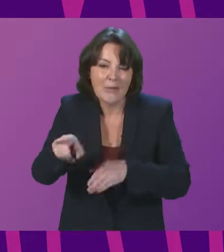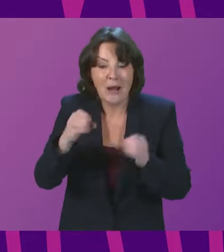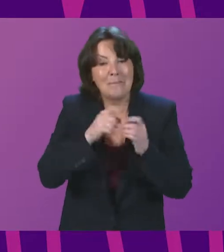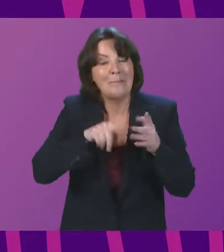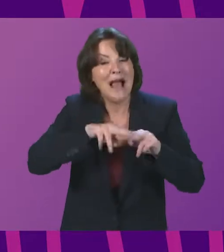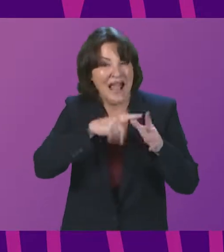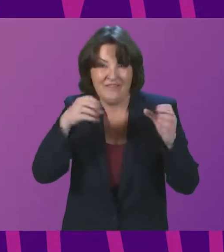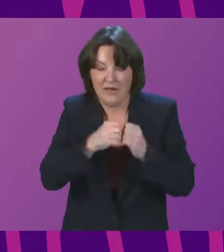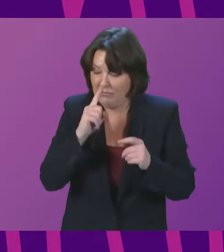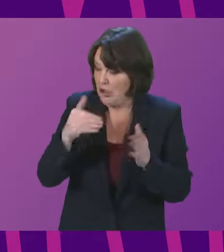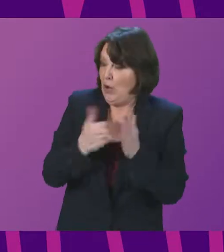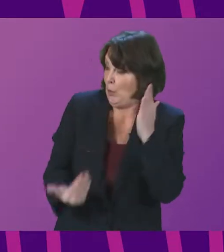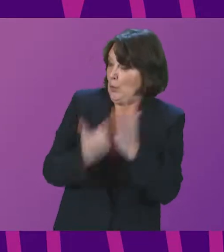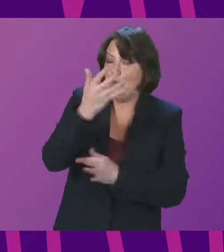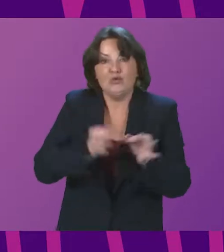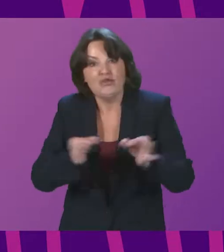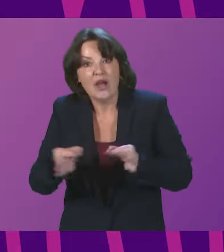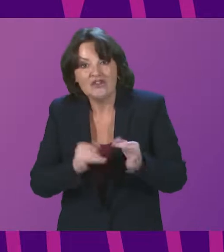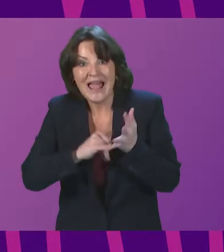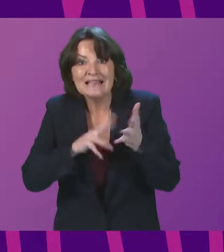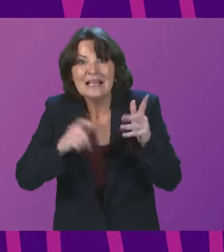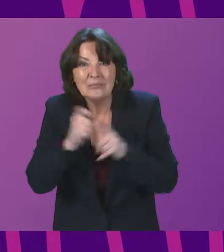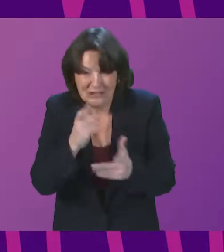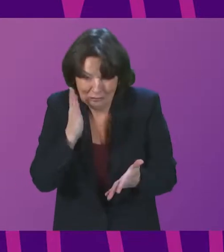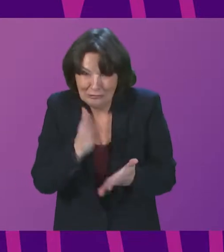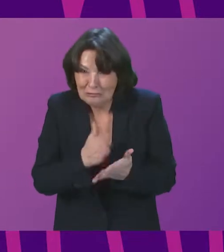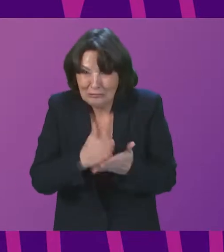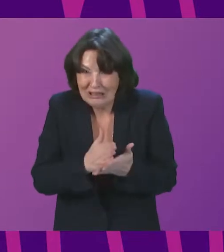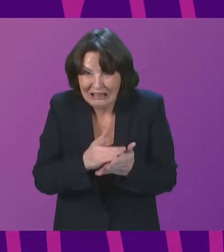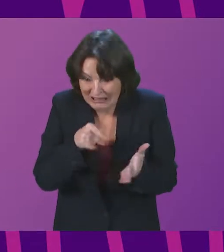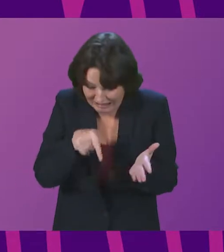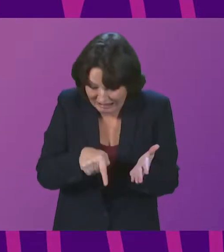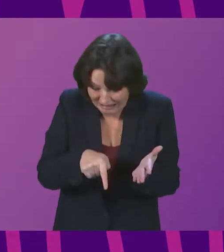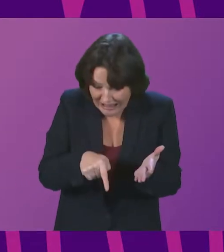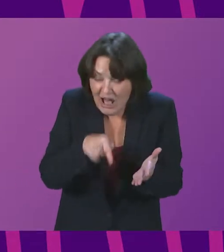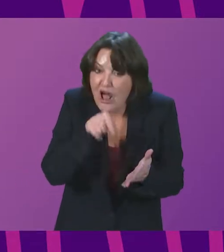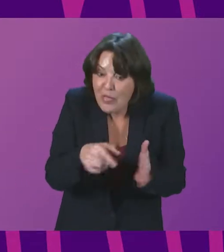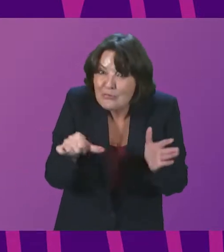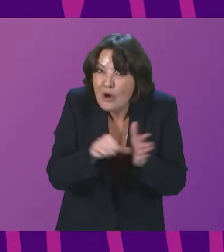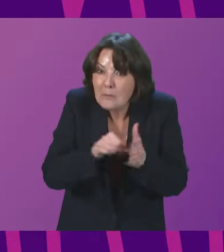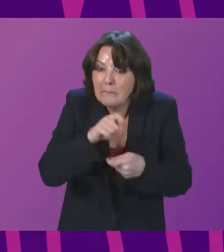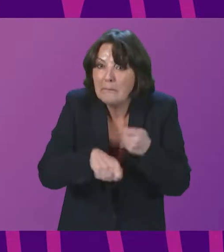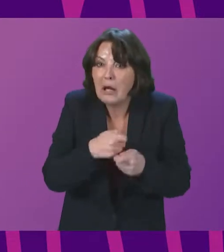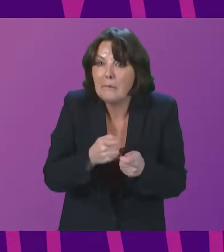Now, for the new strategy, the SNP is literally diagnosing problems that it either created